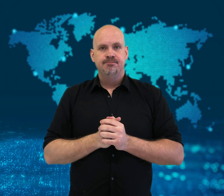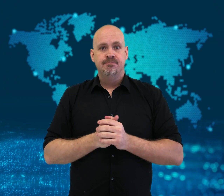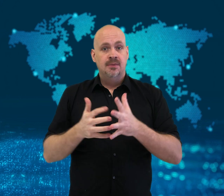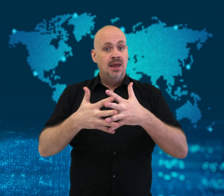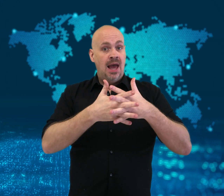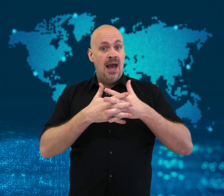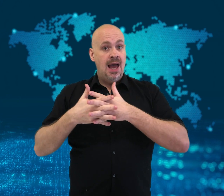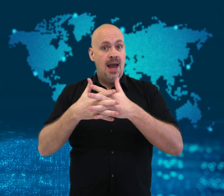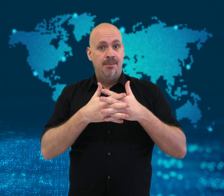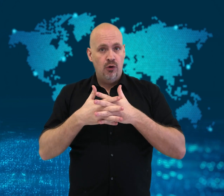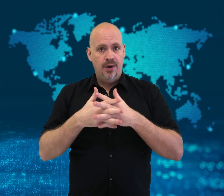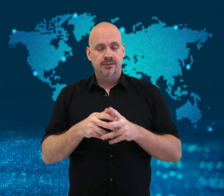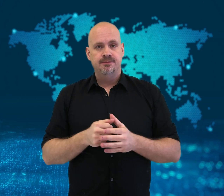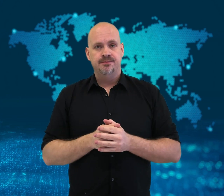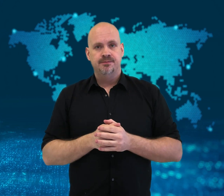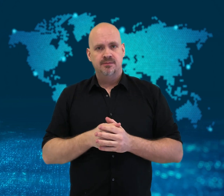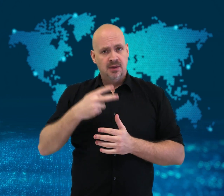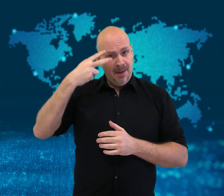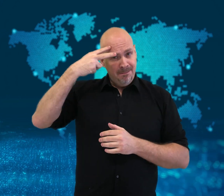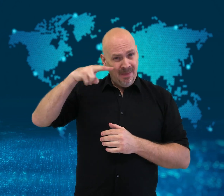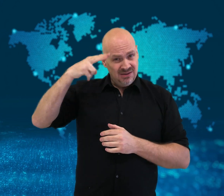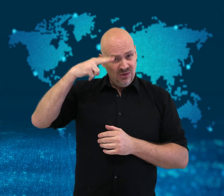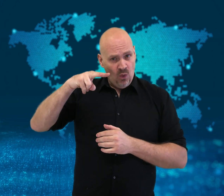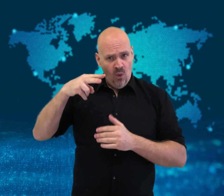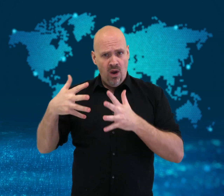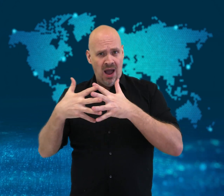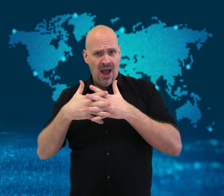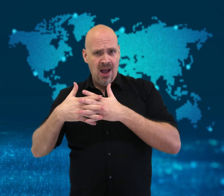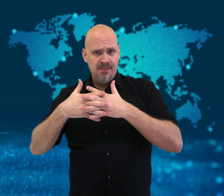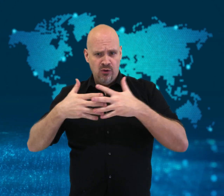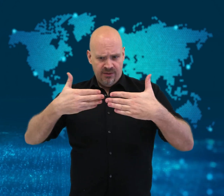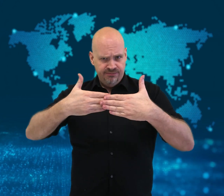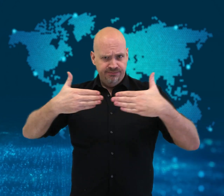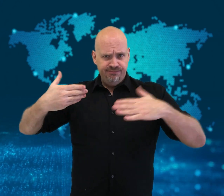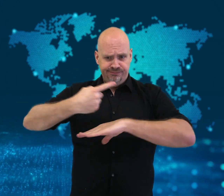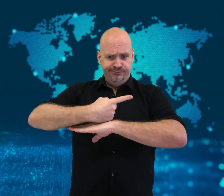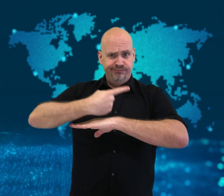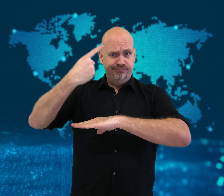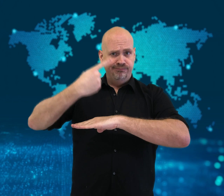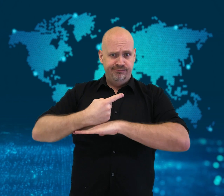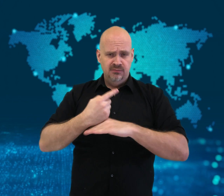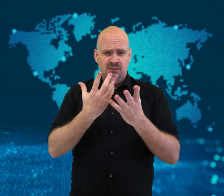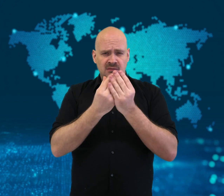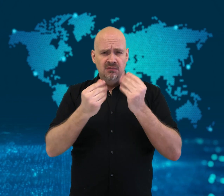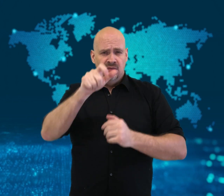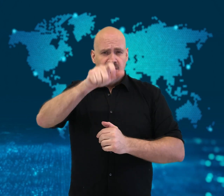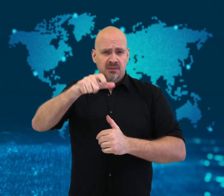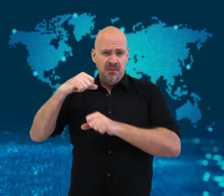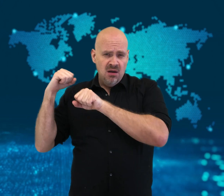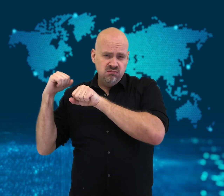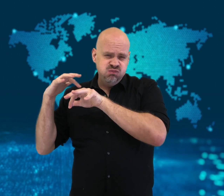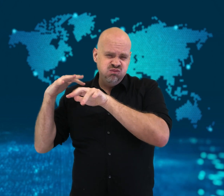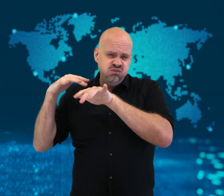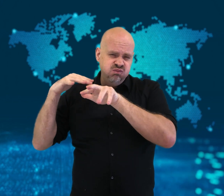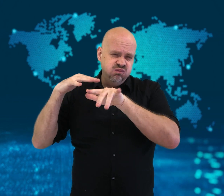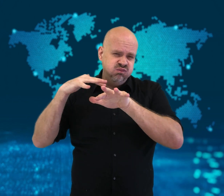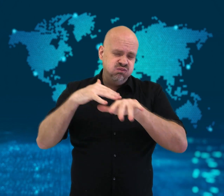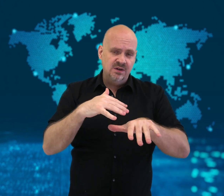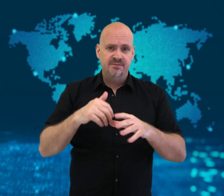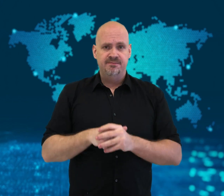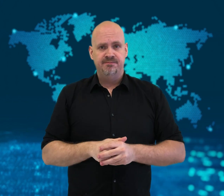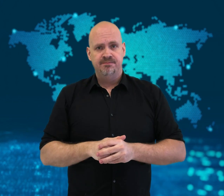Surge of migrants at Mexico border.